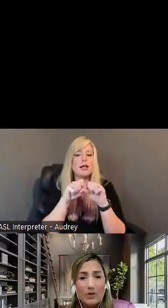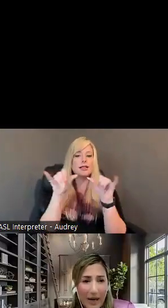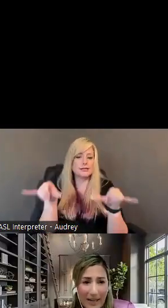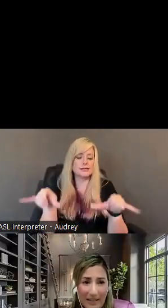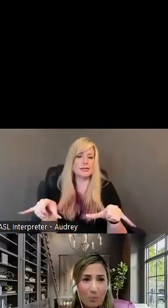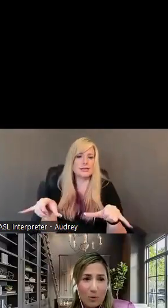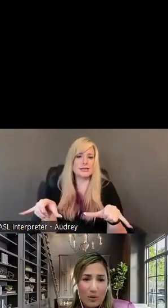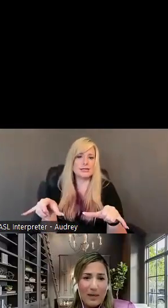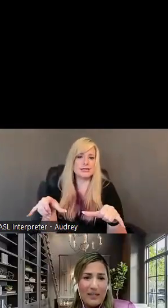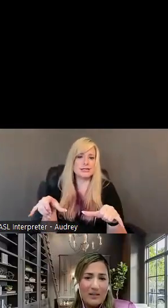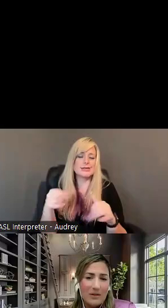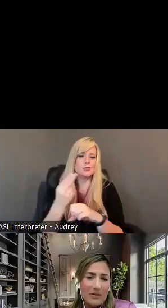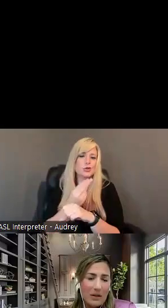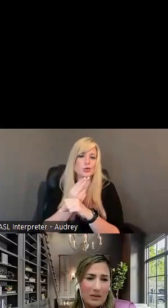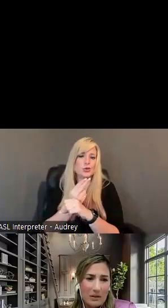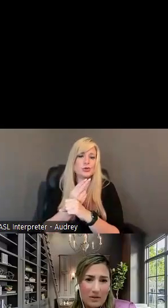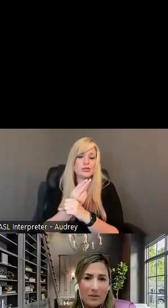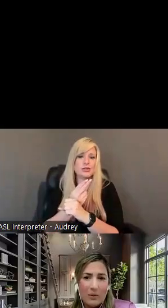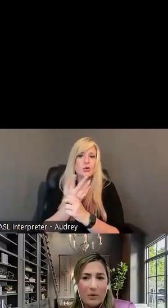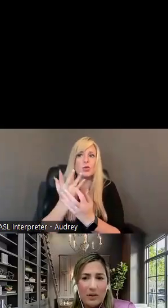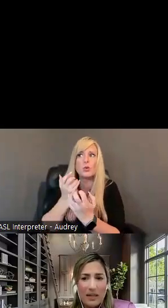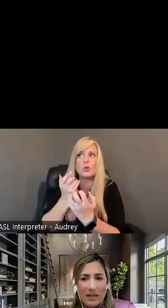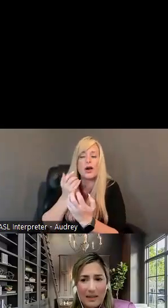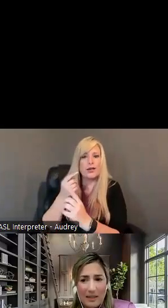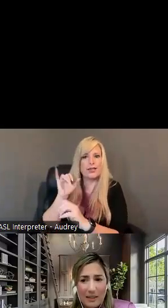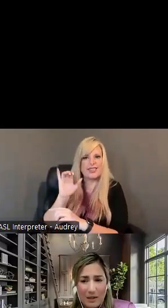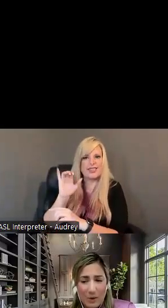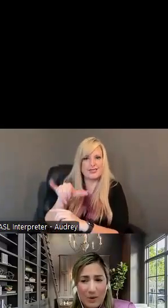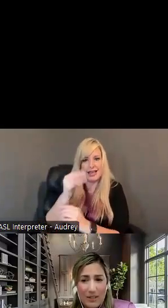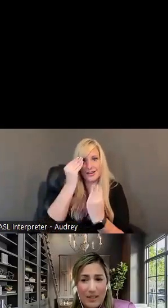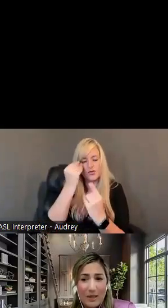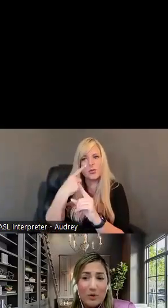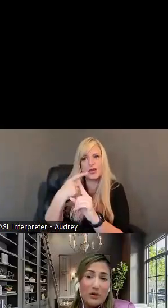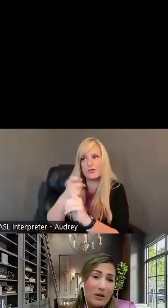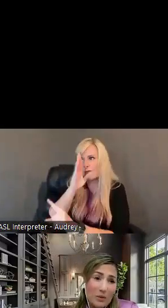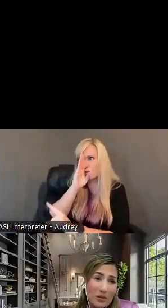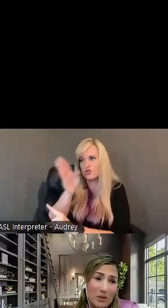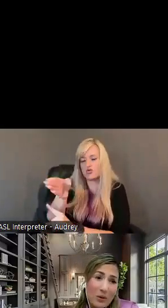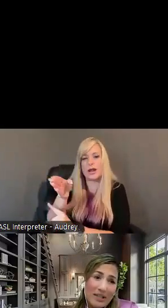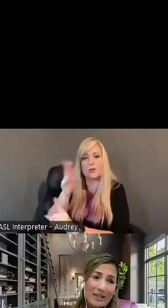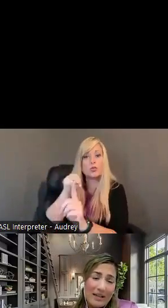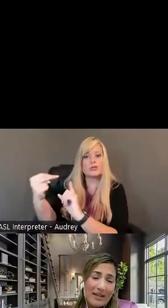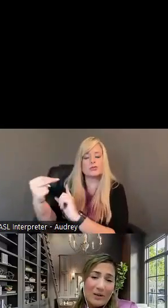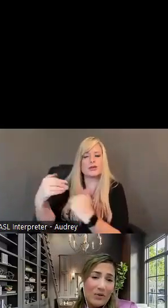direct perspective of young adults with mood and anxiety disorders, building on what's working and